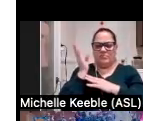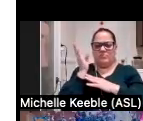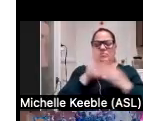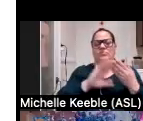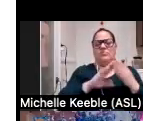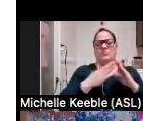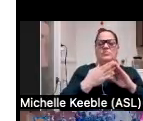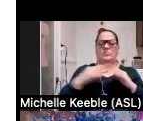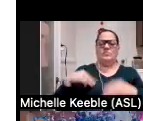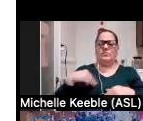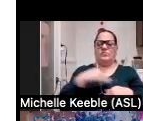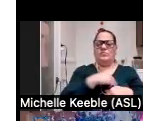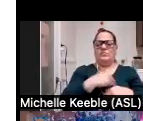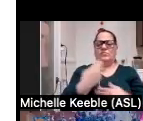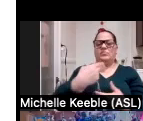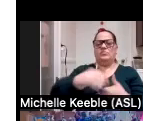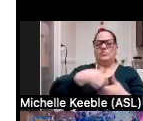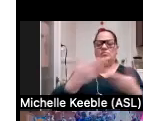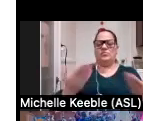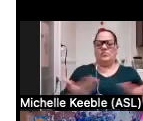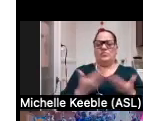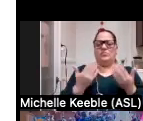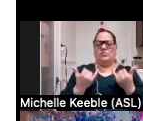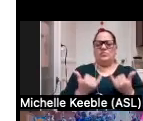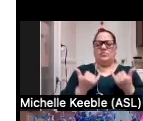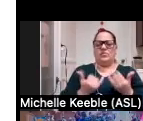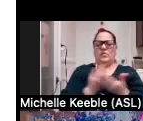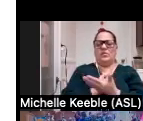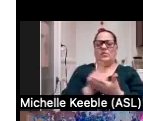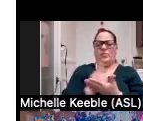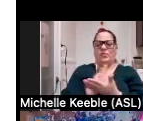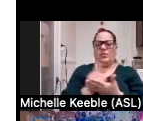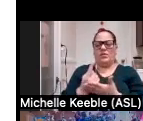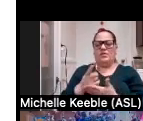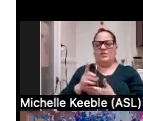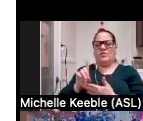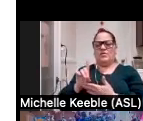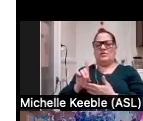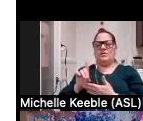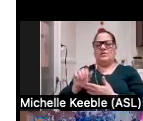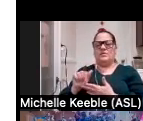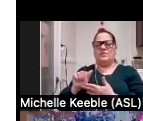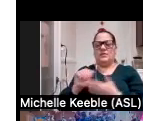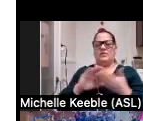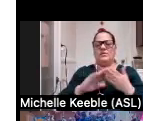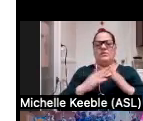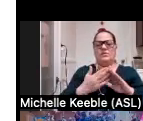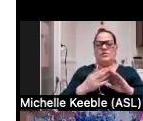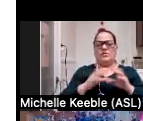are joining today. and also join weekly for the disability community group. So, thank you Susan,